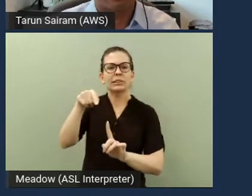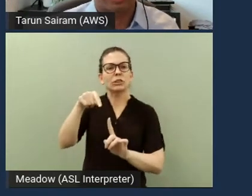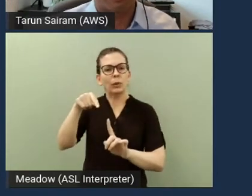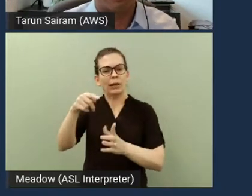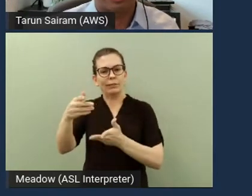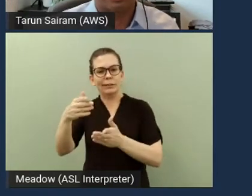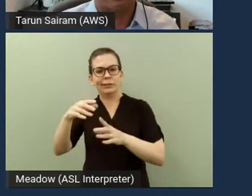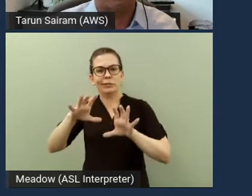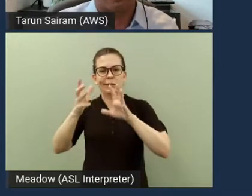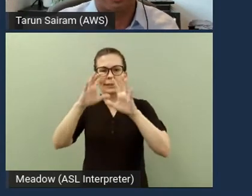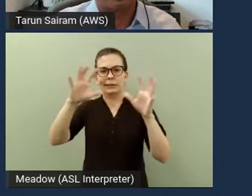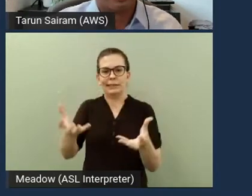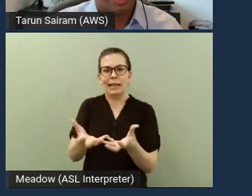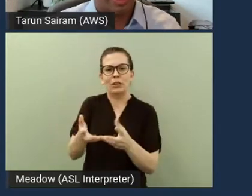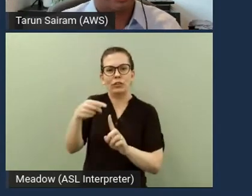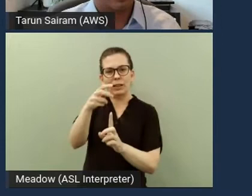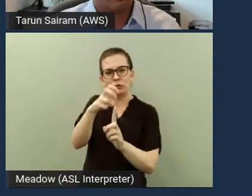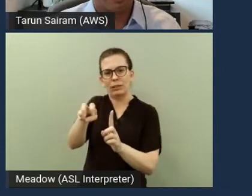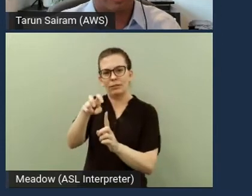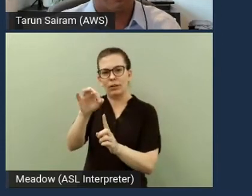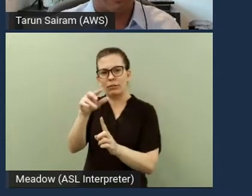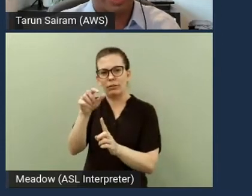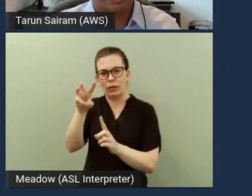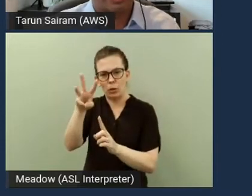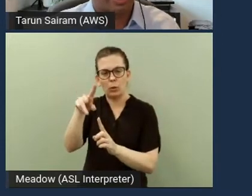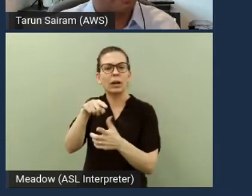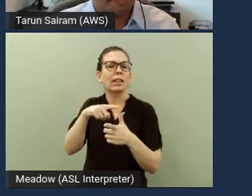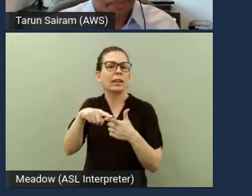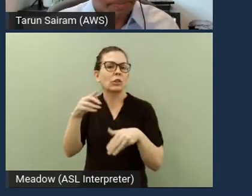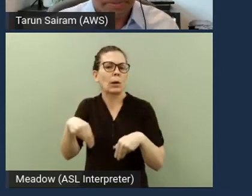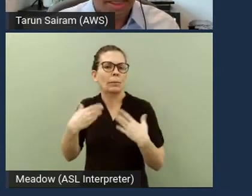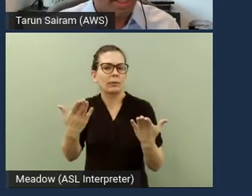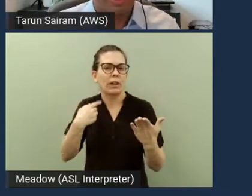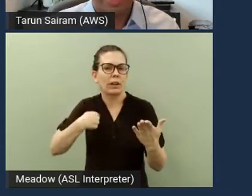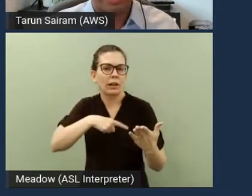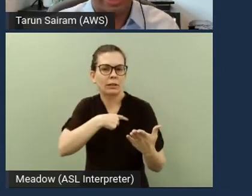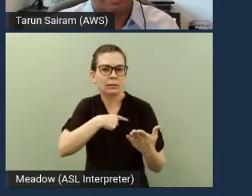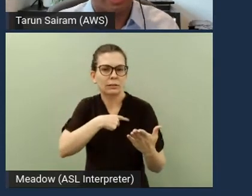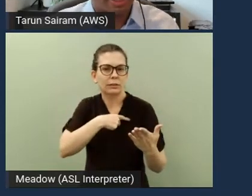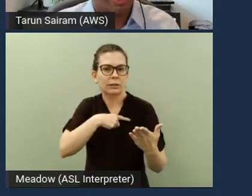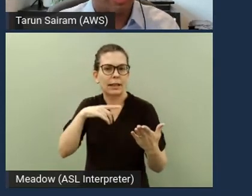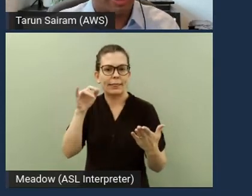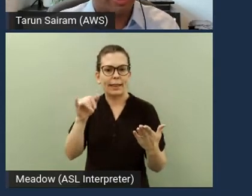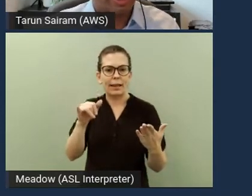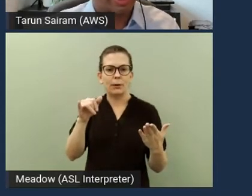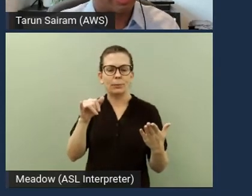with support TensorFlow. And you would also provide us that link here.